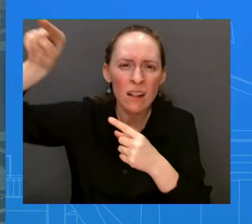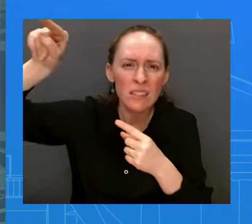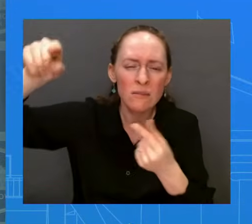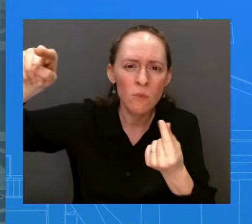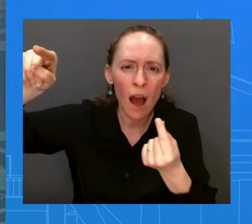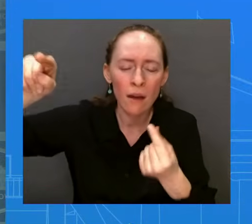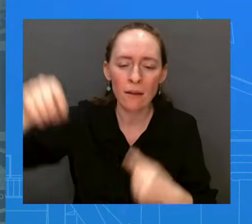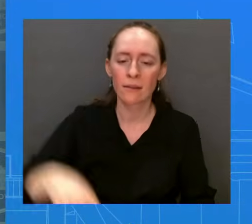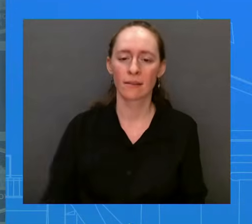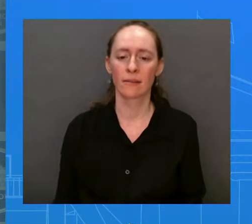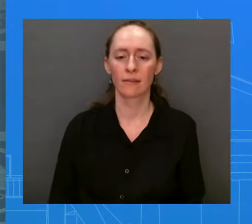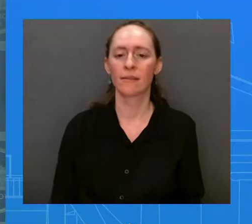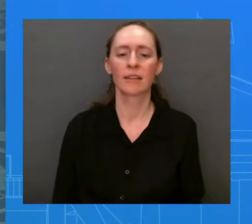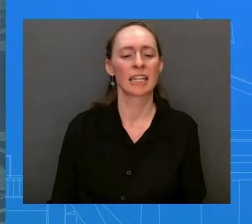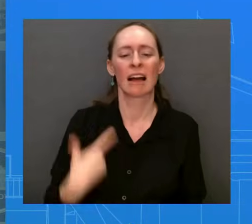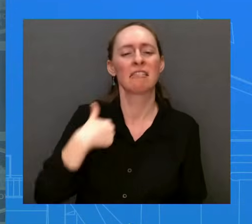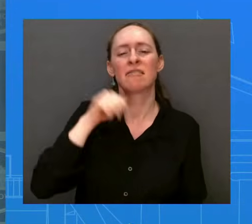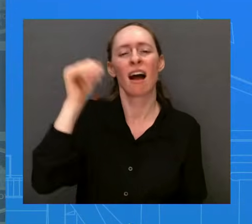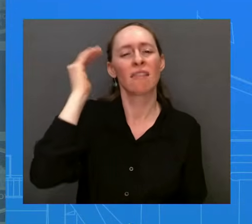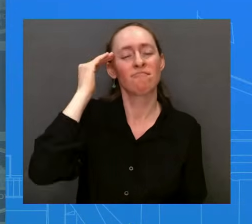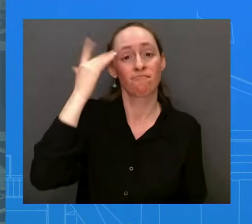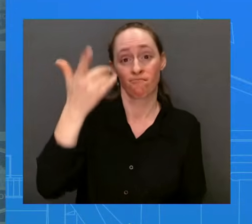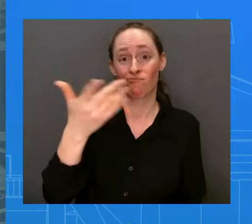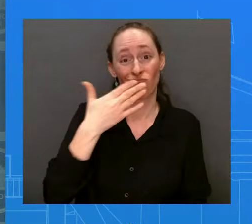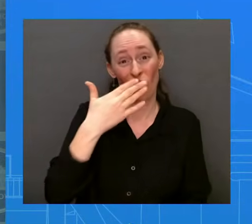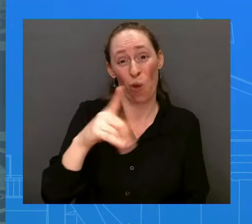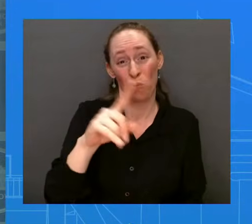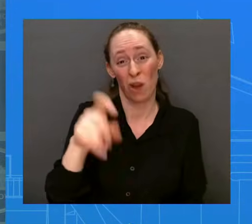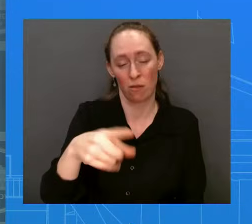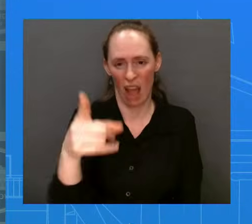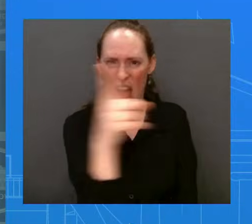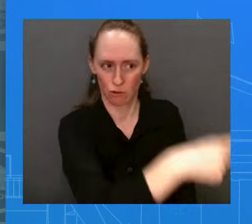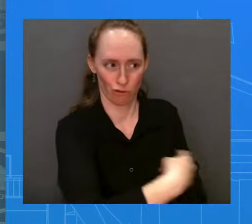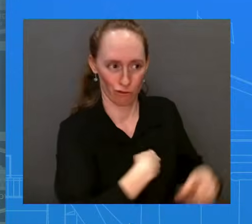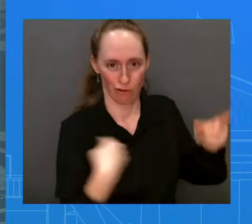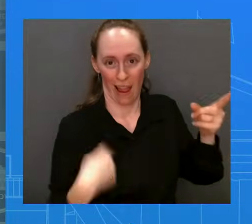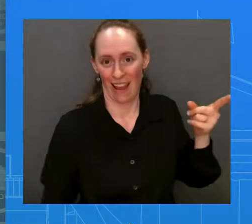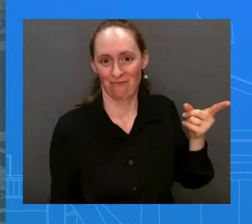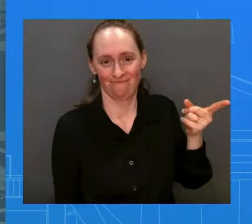you should be asking Beijing. The Press: And one last one. The -- you said that -- before --